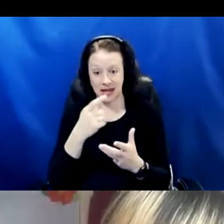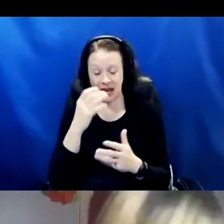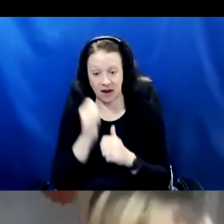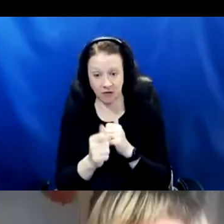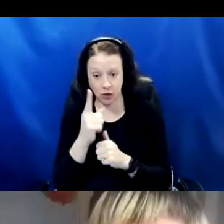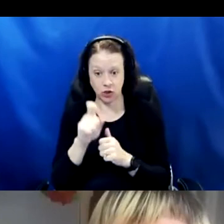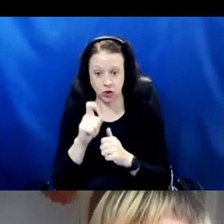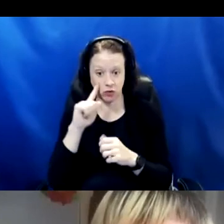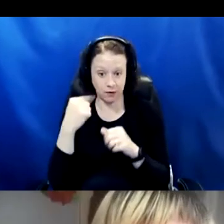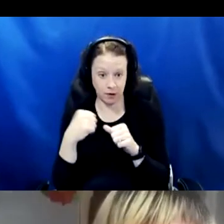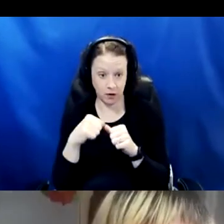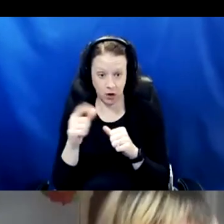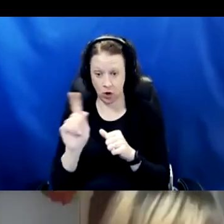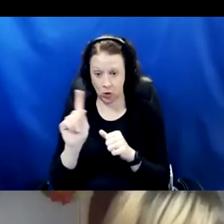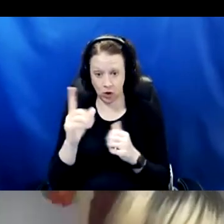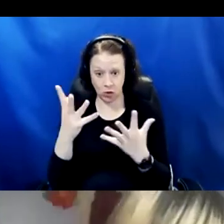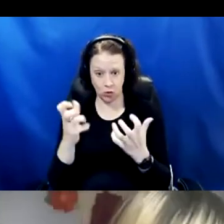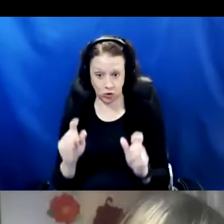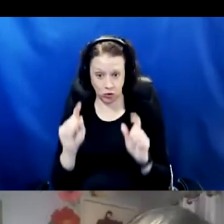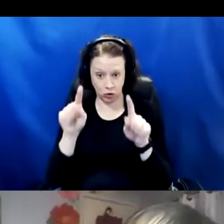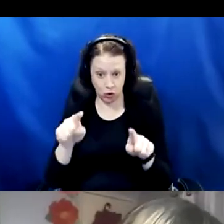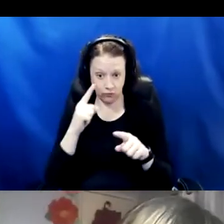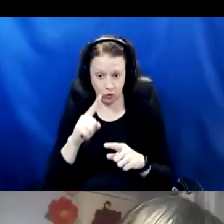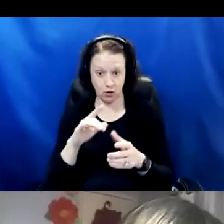like sort of where you want to go for the vaccine.